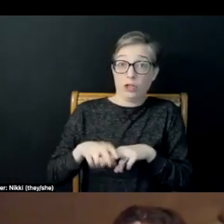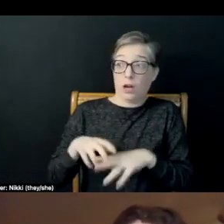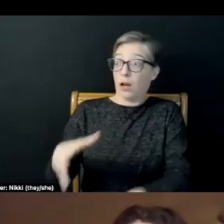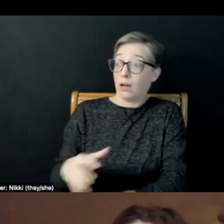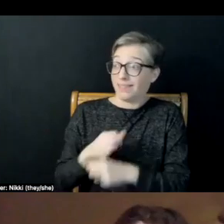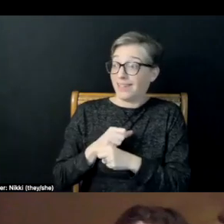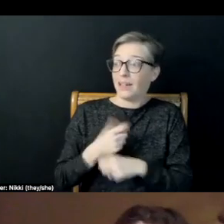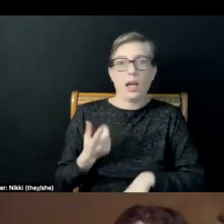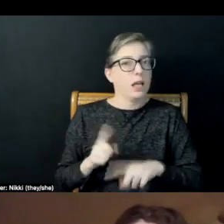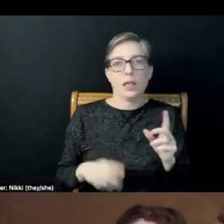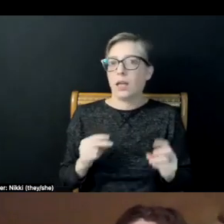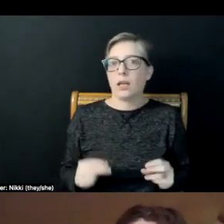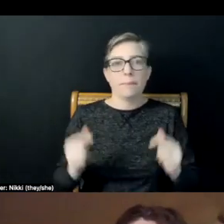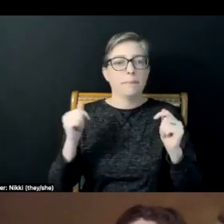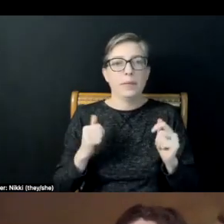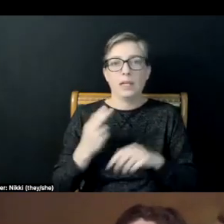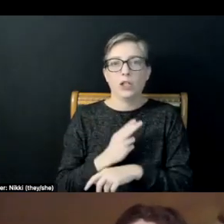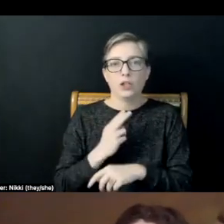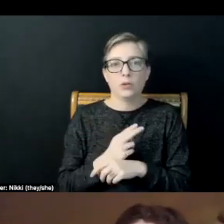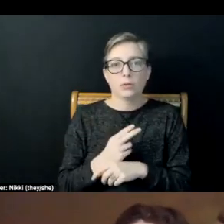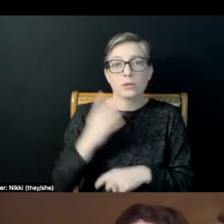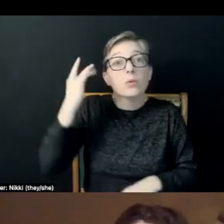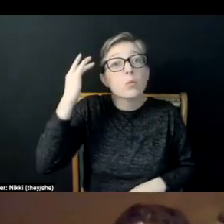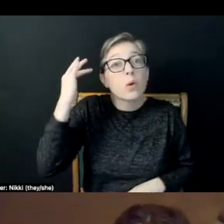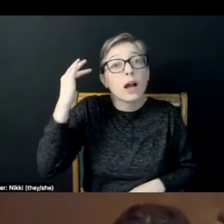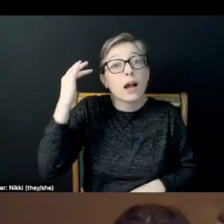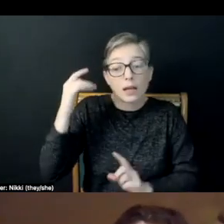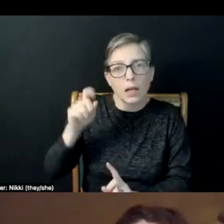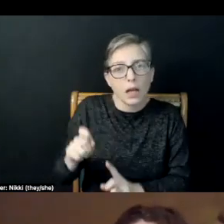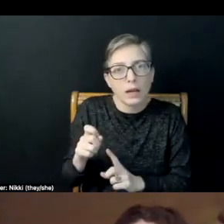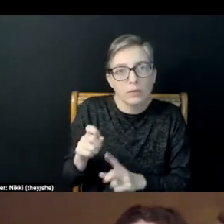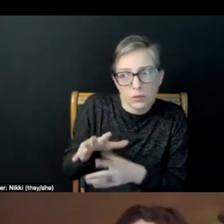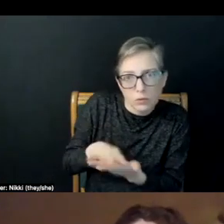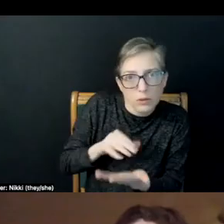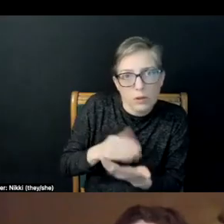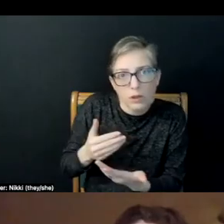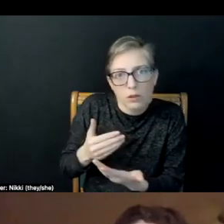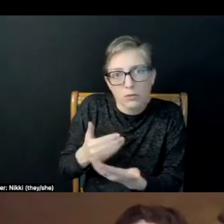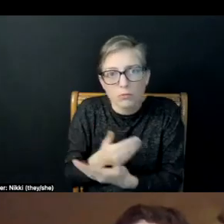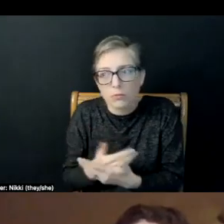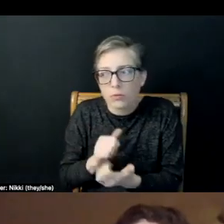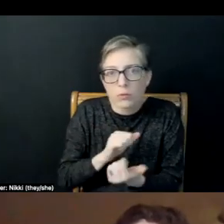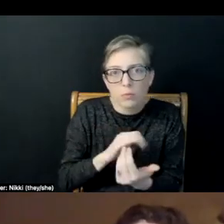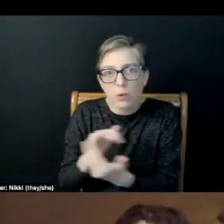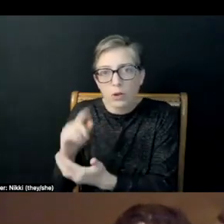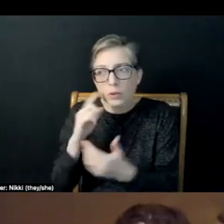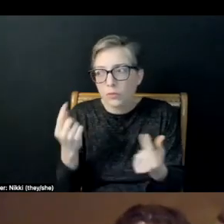Using the chair would require learning new ways of doing everything, not to mention reworking the setup of my home.